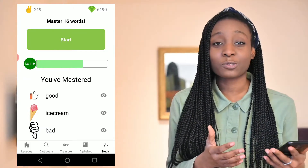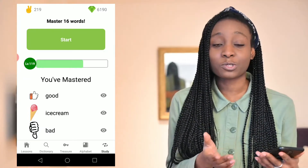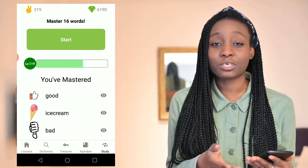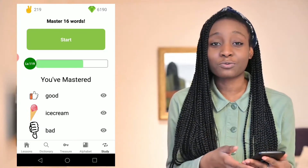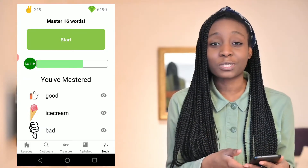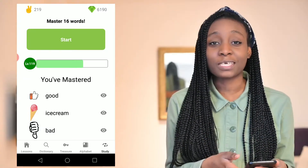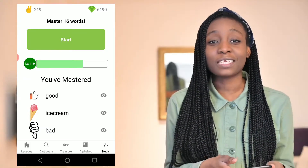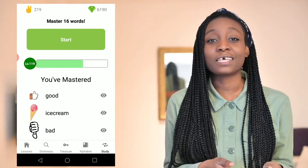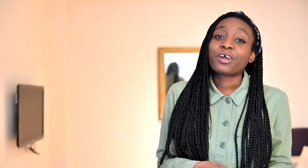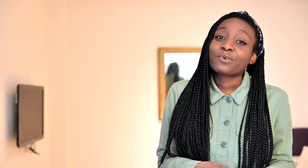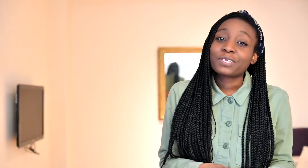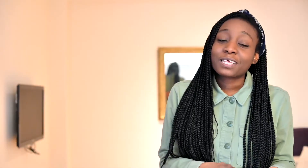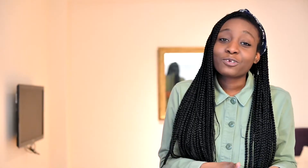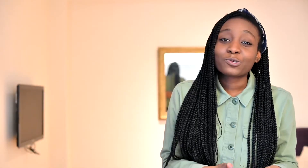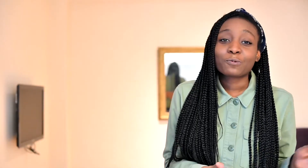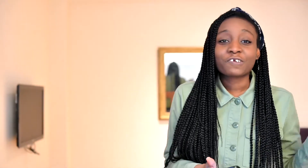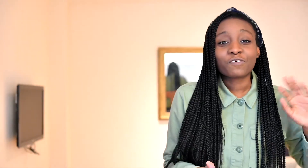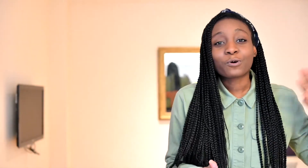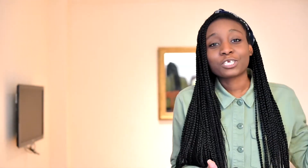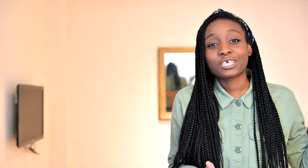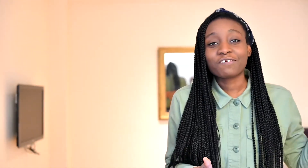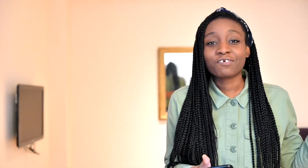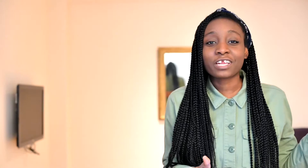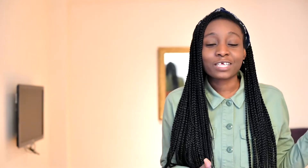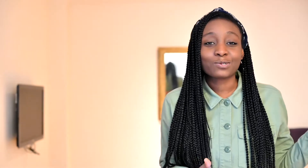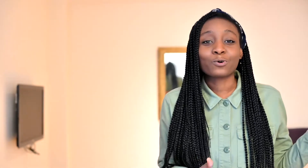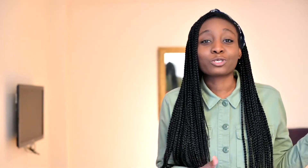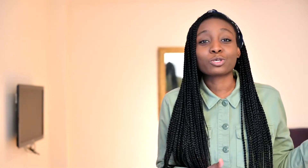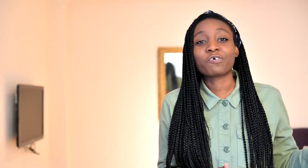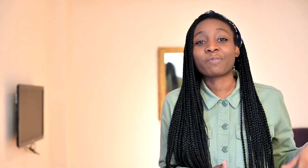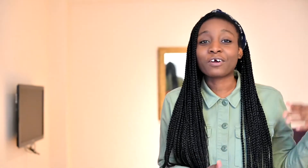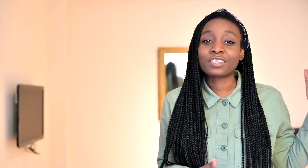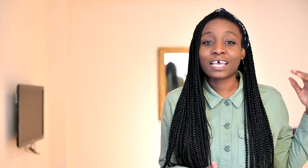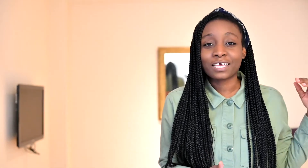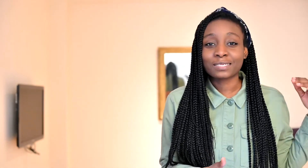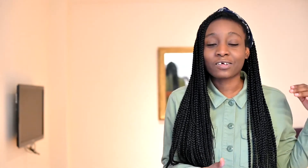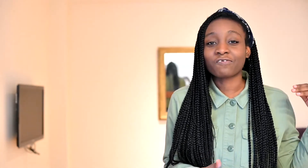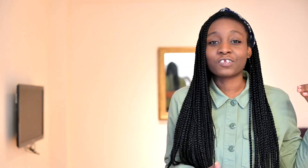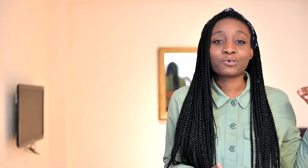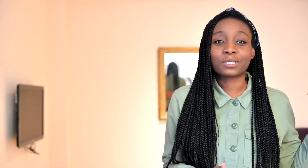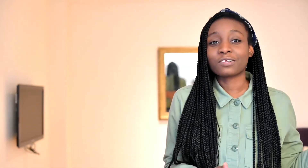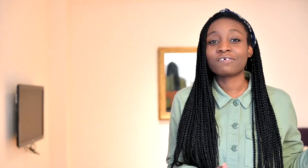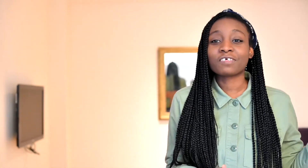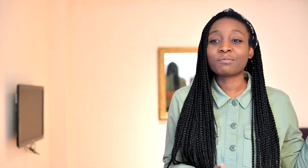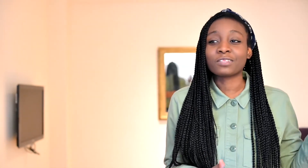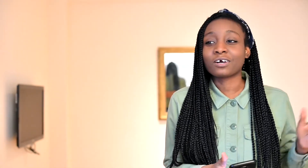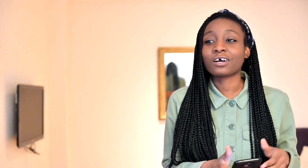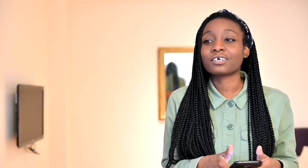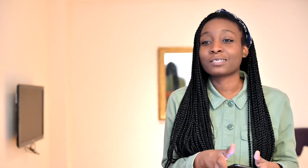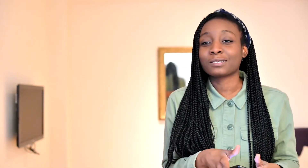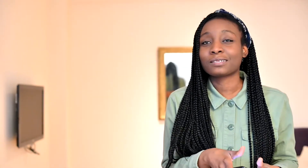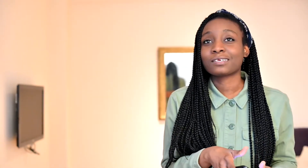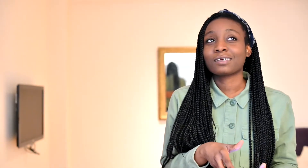study routine. Well anyways thank you so much for watching, if you'd like to watch some of my other asl videos I'll leave them in the cards